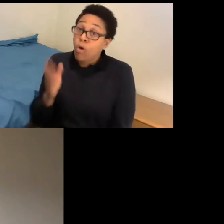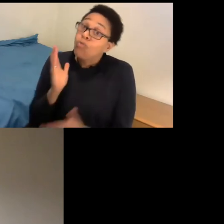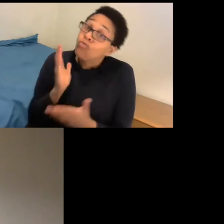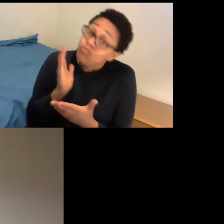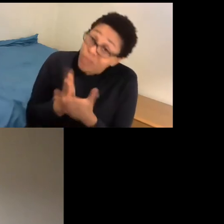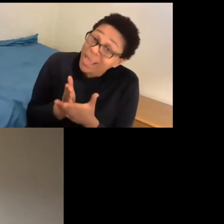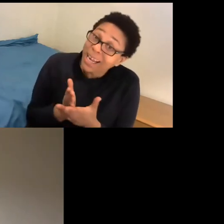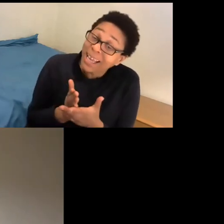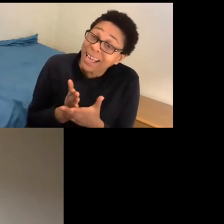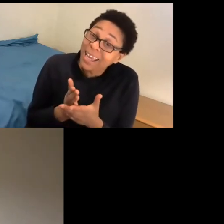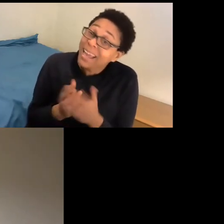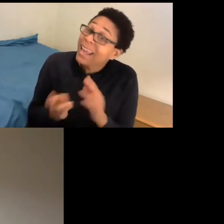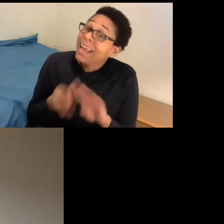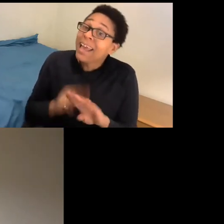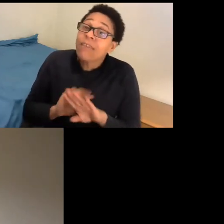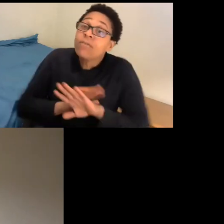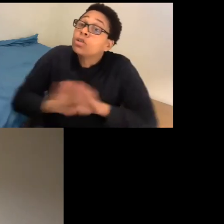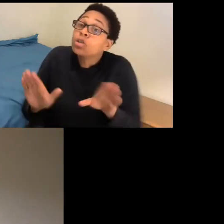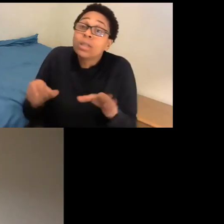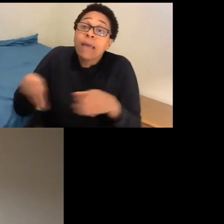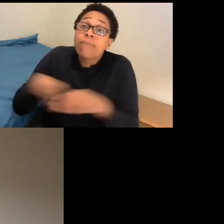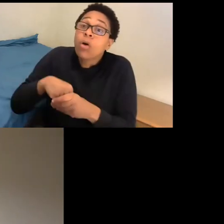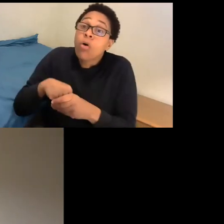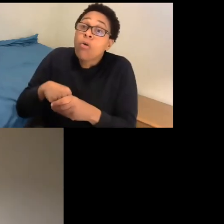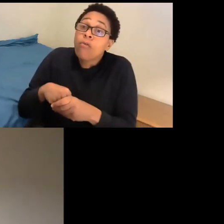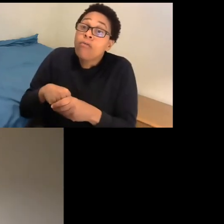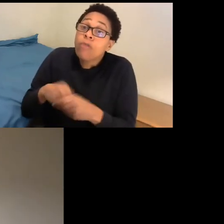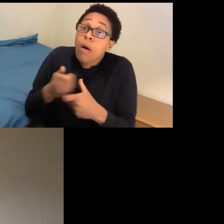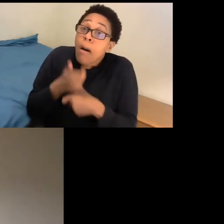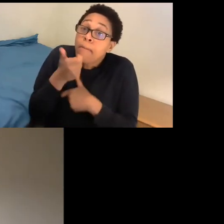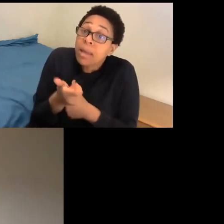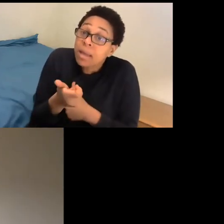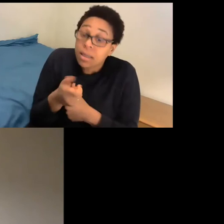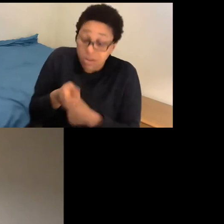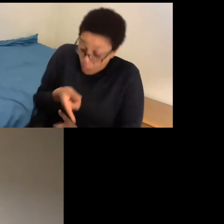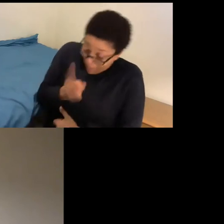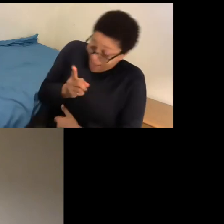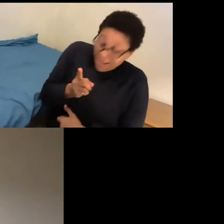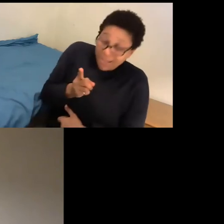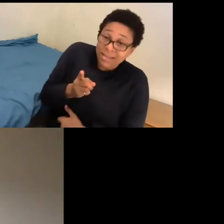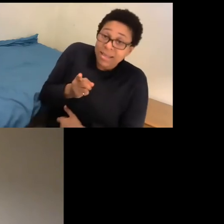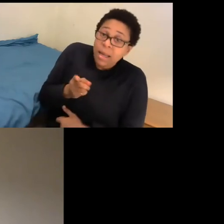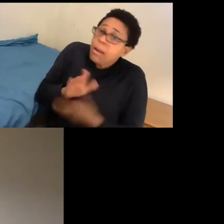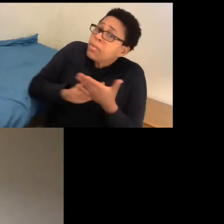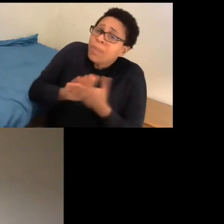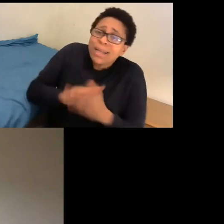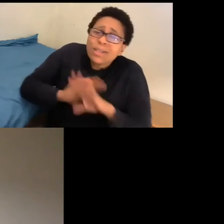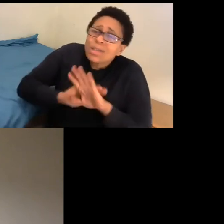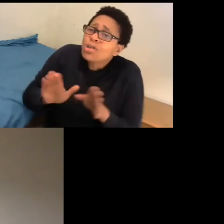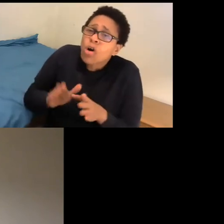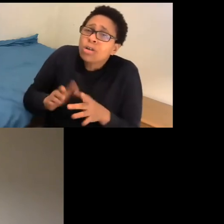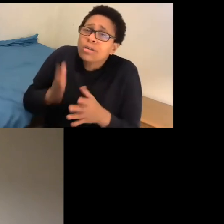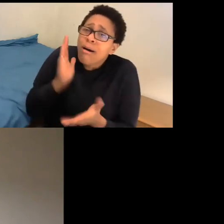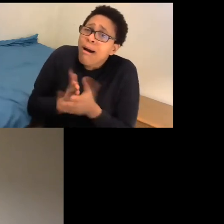if it doesn't involve a penis, it's not real sex? Right? So I think that's definitely something that appears